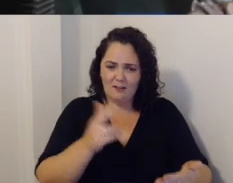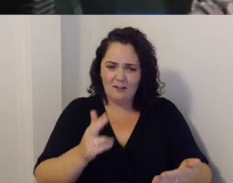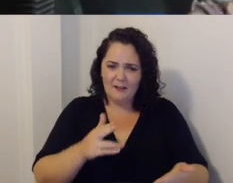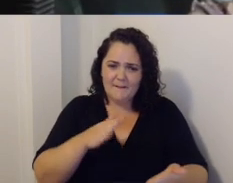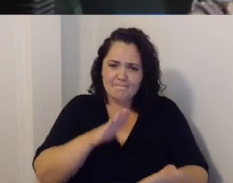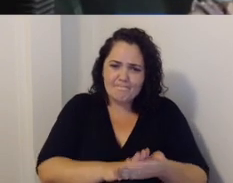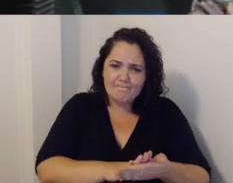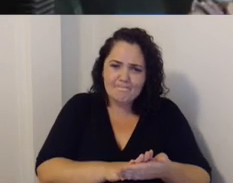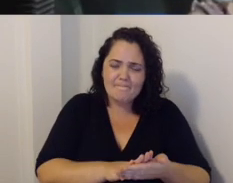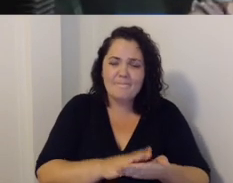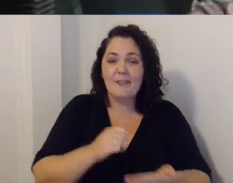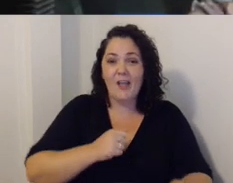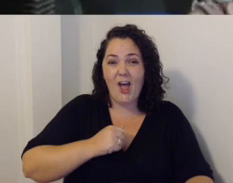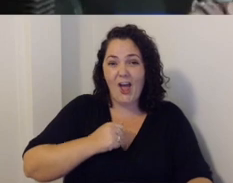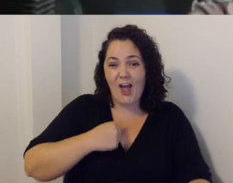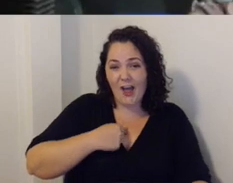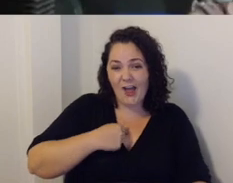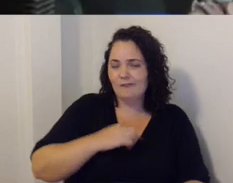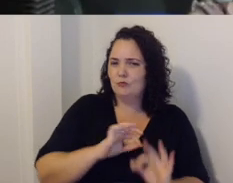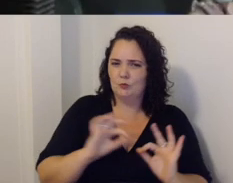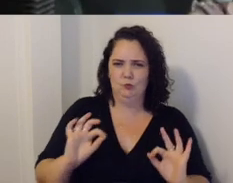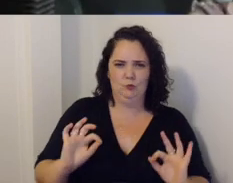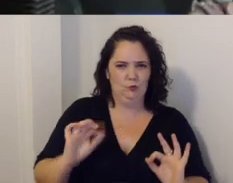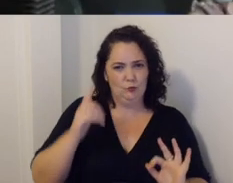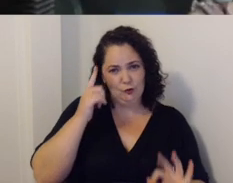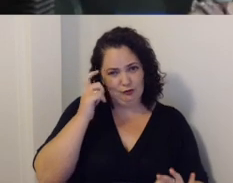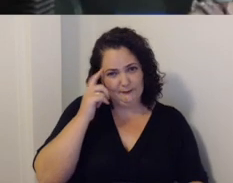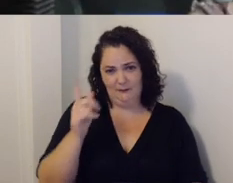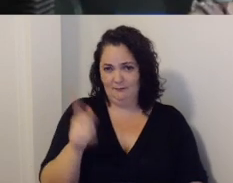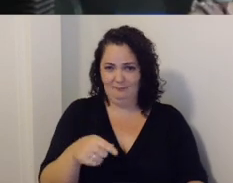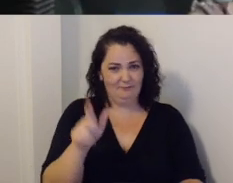you're ultimately talking about some sort of an adhesive, some sort of an adhesive binder